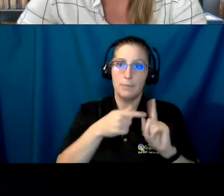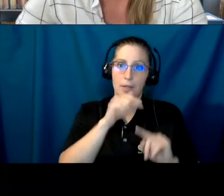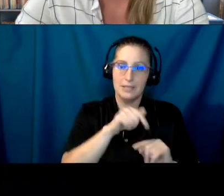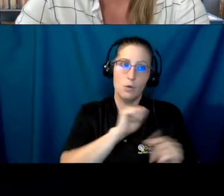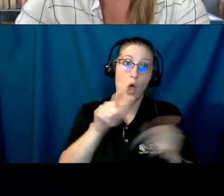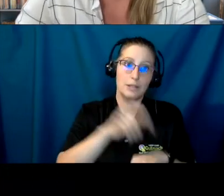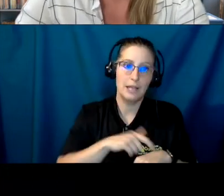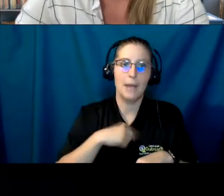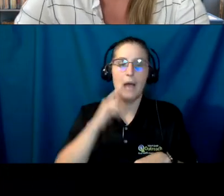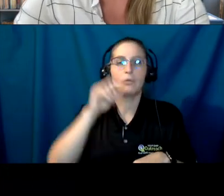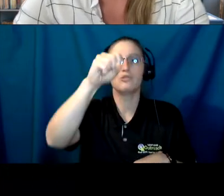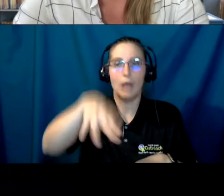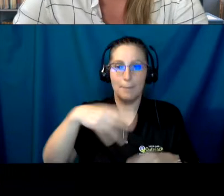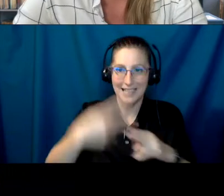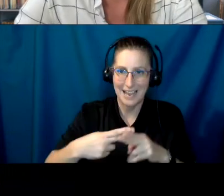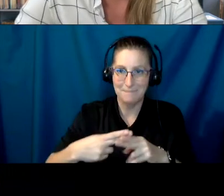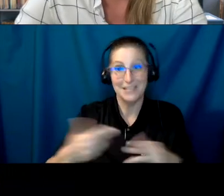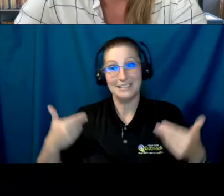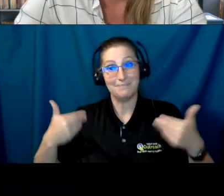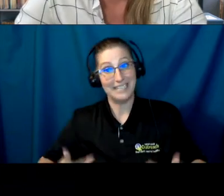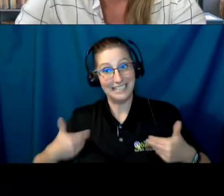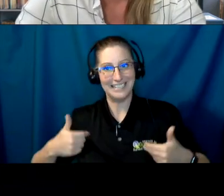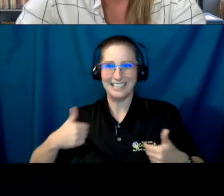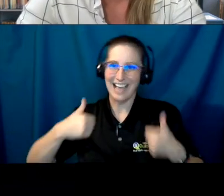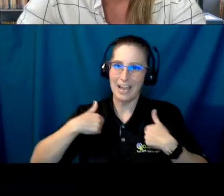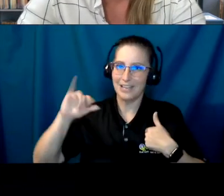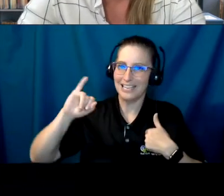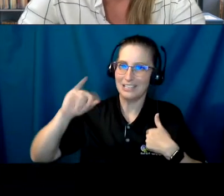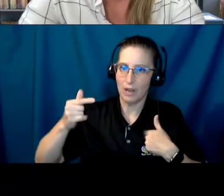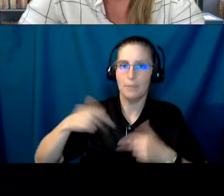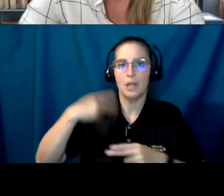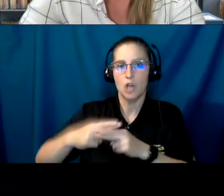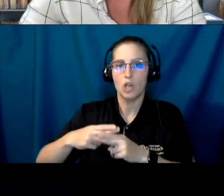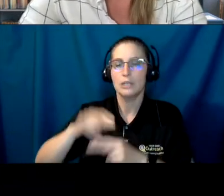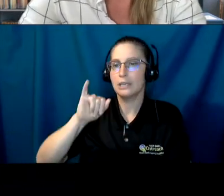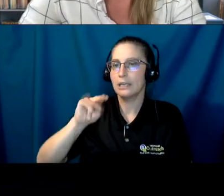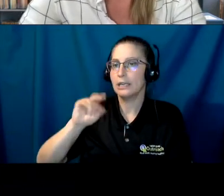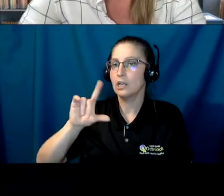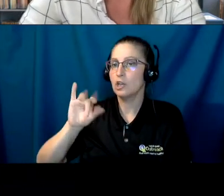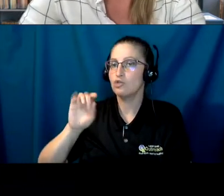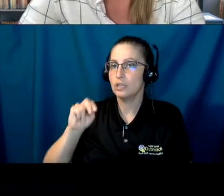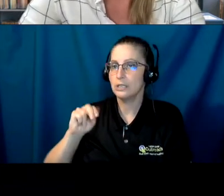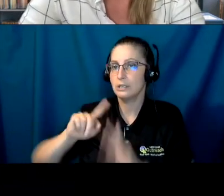name drop me. I have an Instagram called inclusion starts now. And I have a whole section about